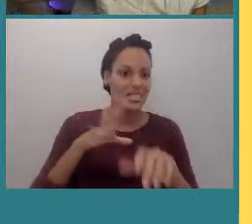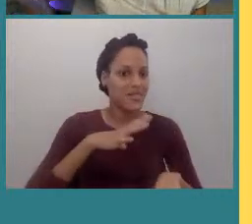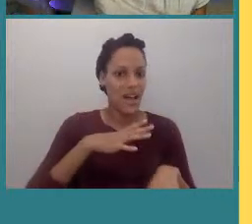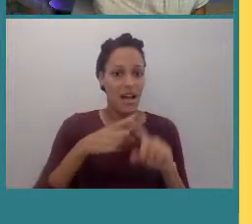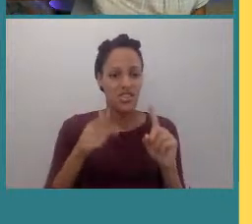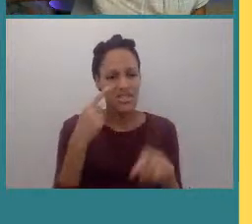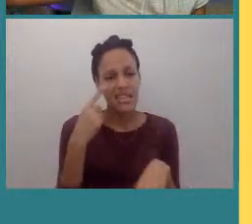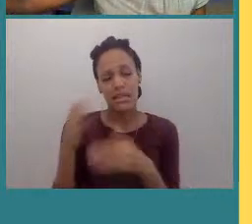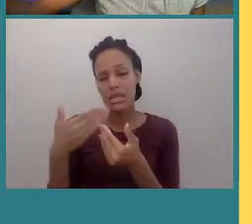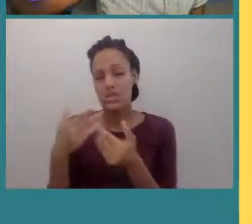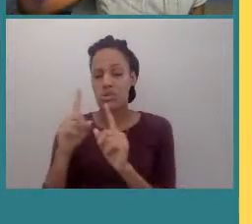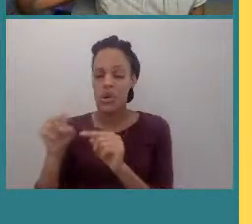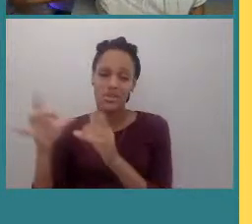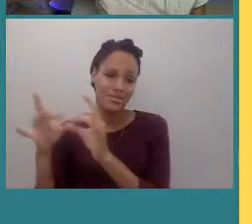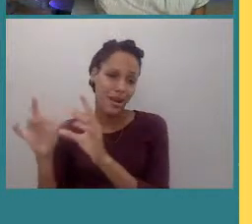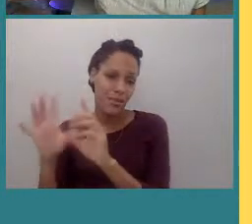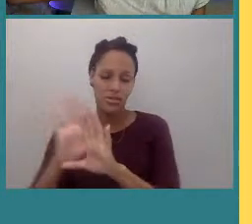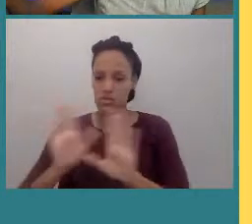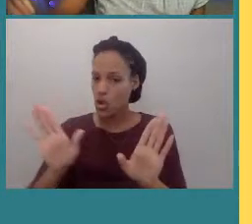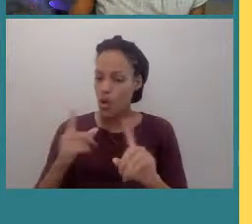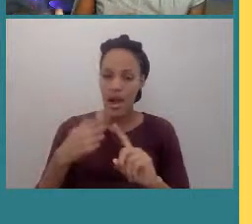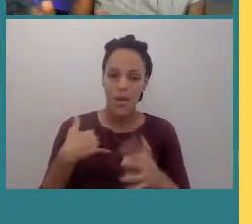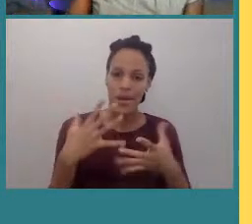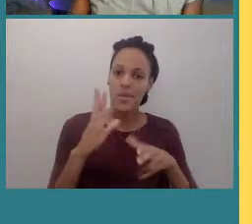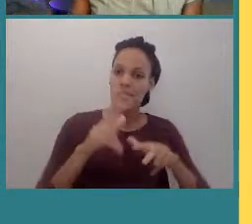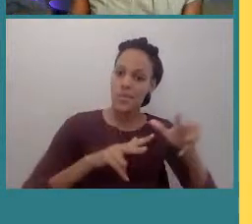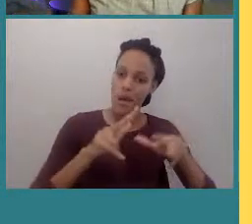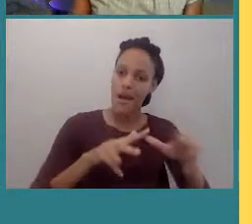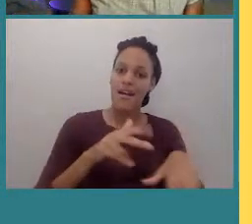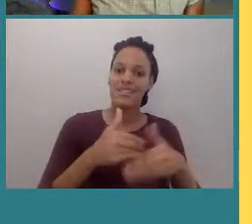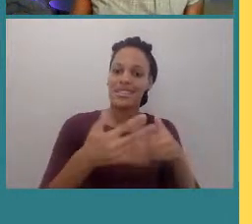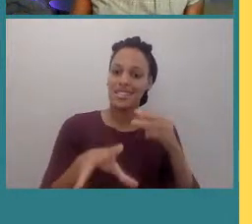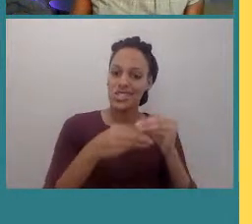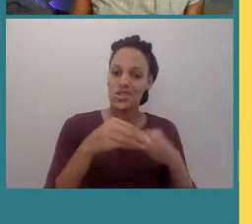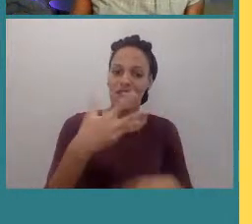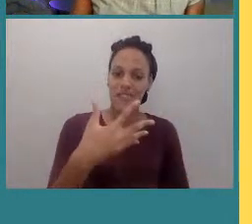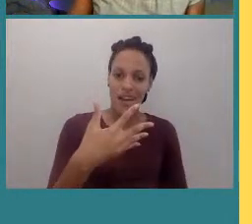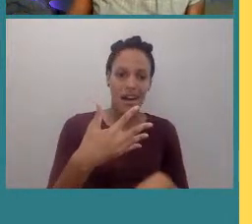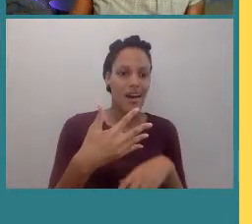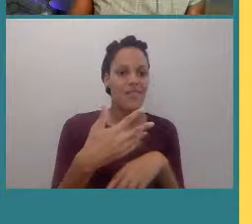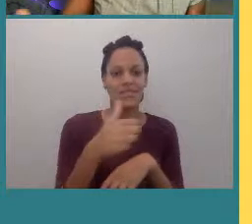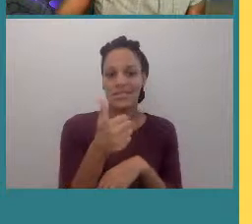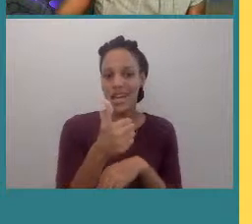walk the extra five or 10 blocks to go to the Black-owned coffee shop because that money